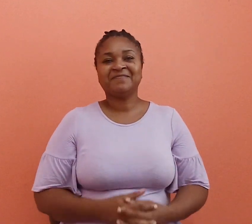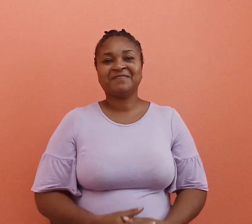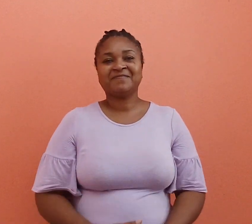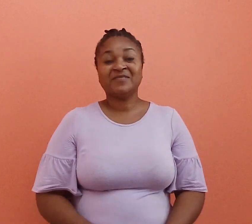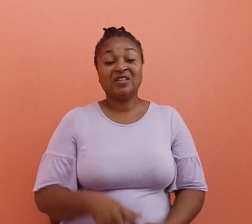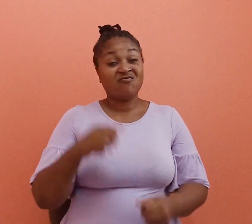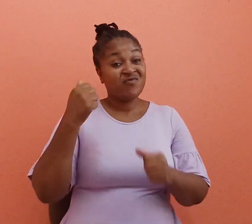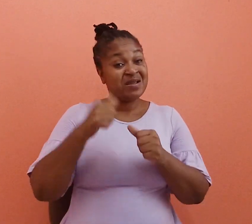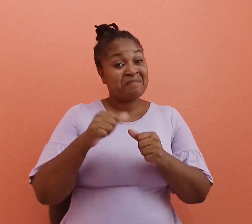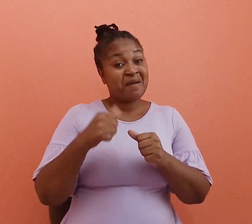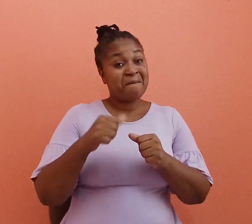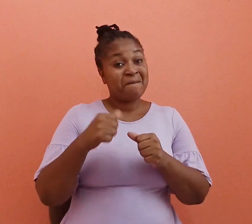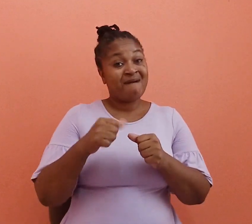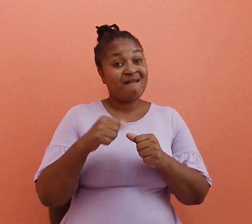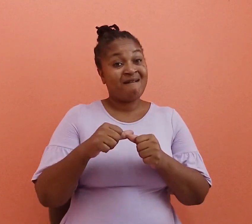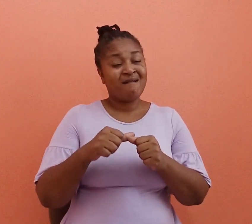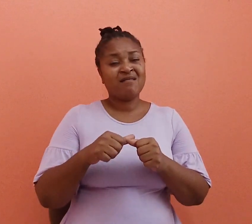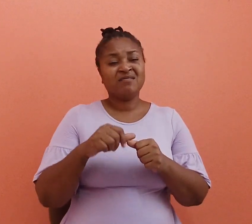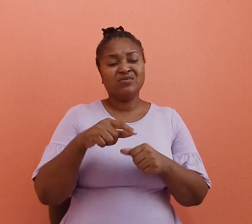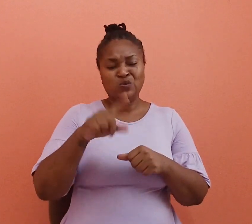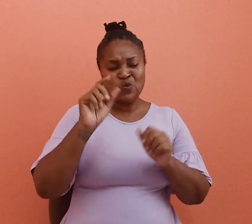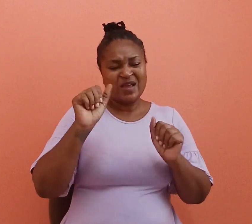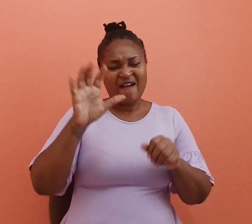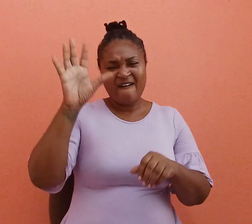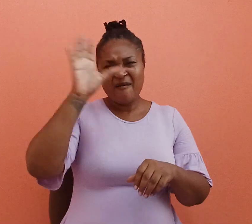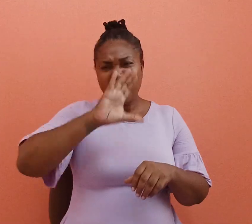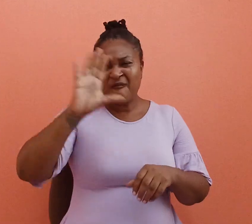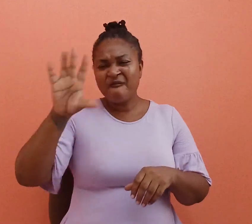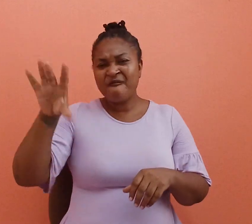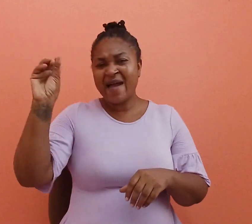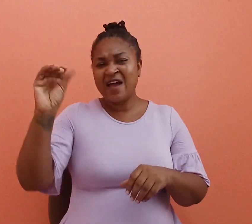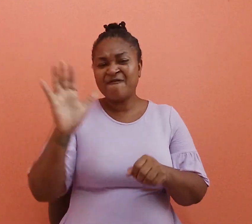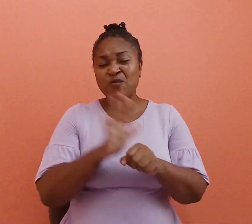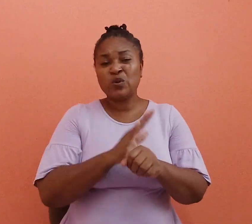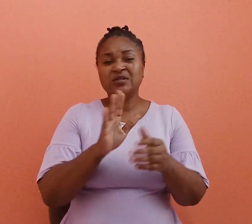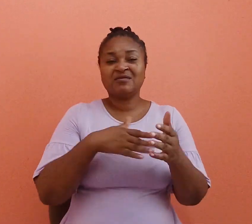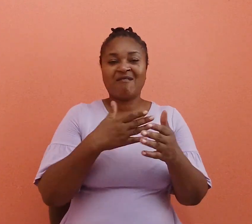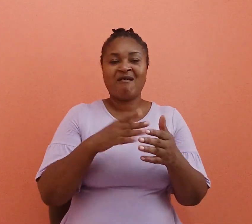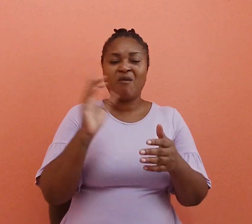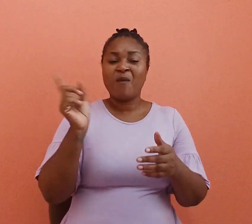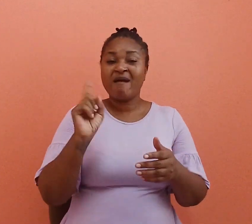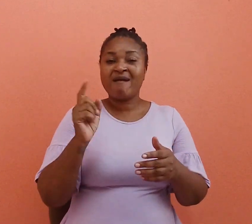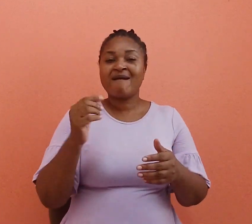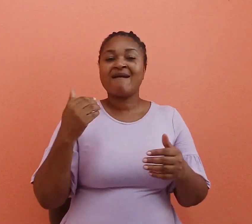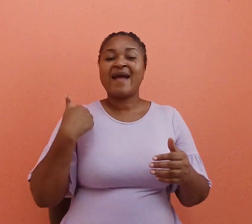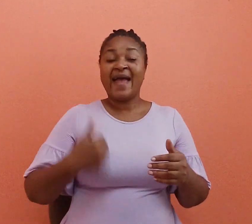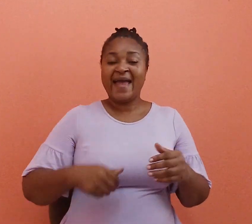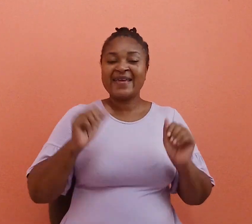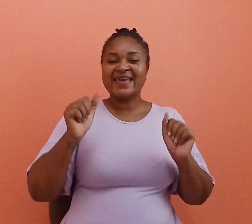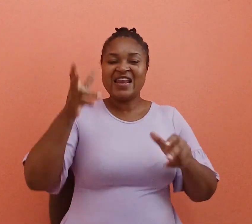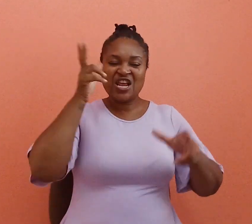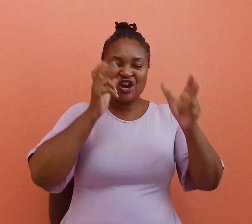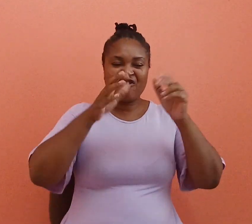Remember, so go and find the full song on I can hear God and sing along with